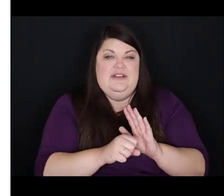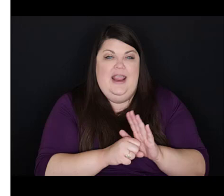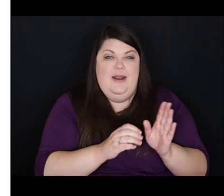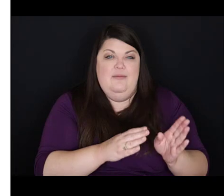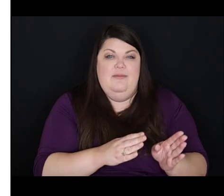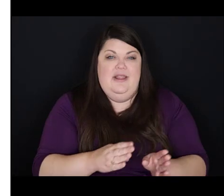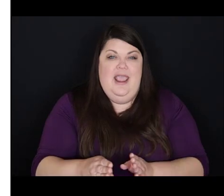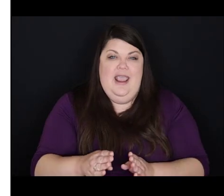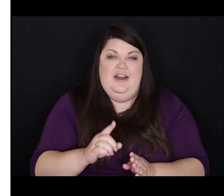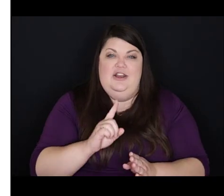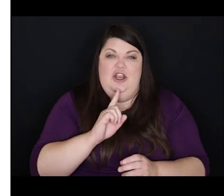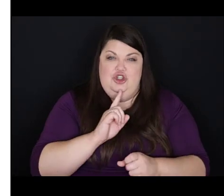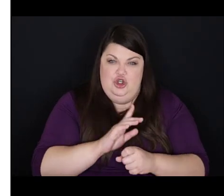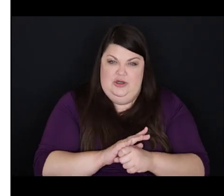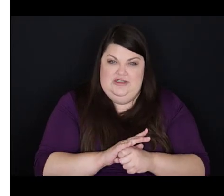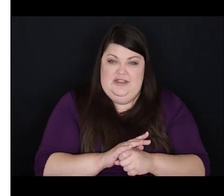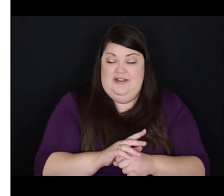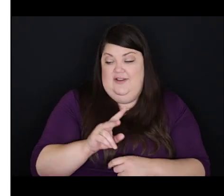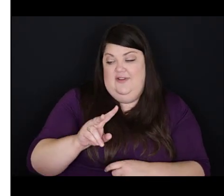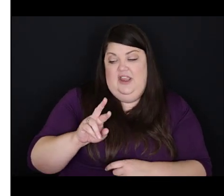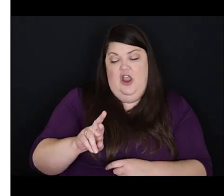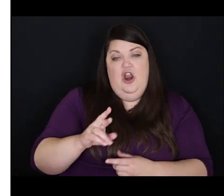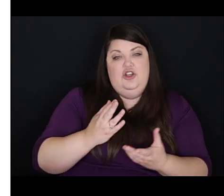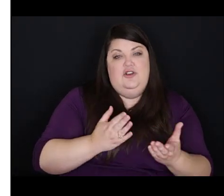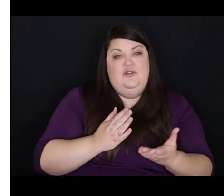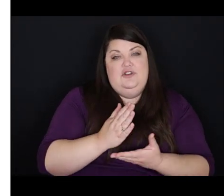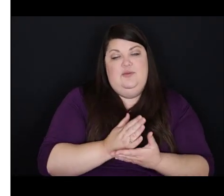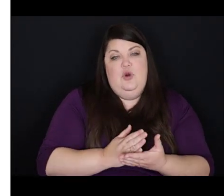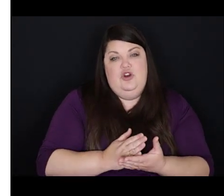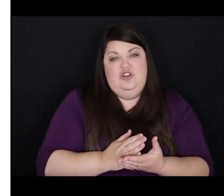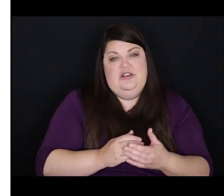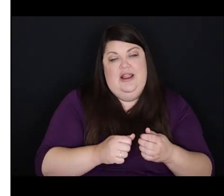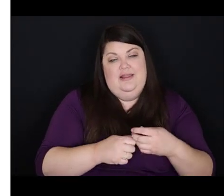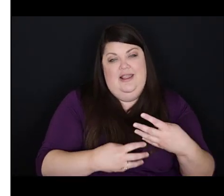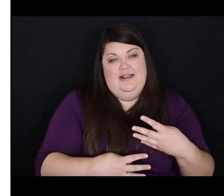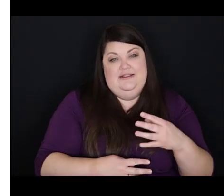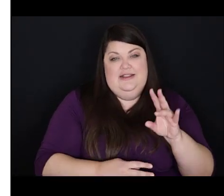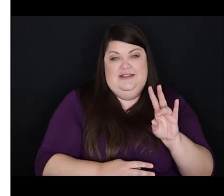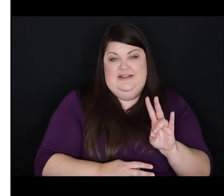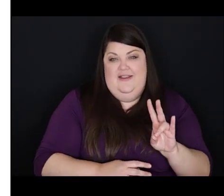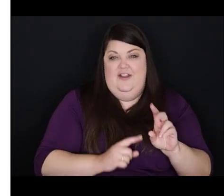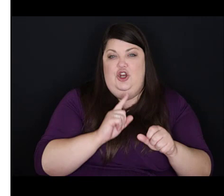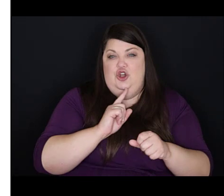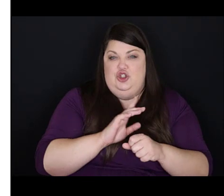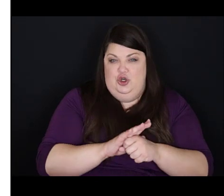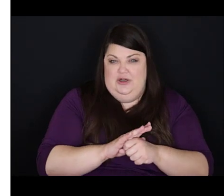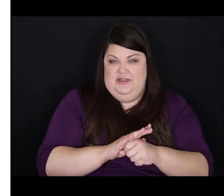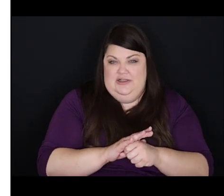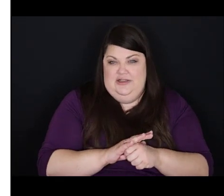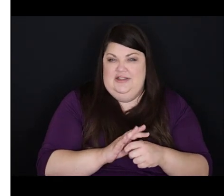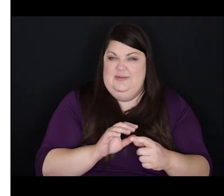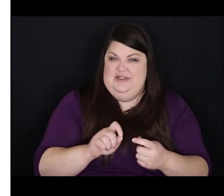The VR services portion lists the seven Assurances specific to the VR program.